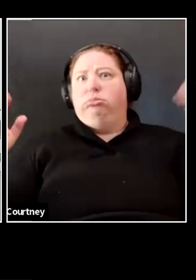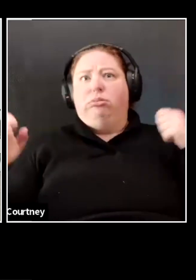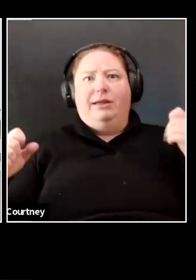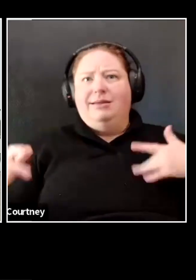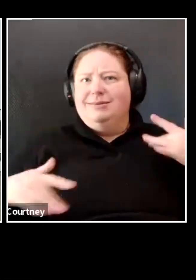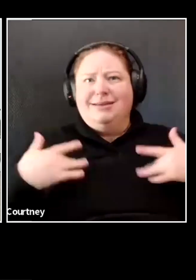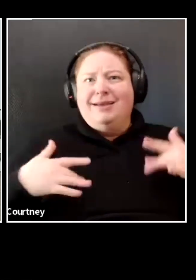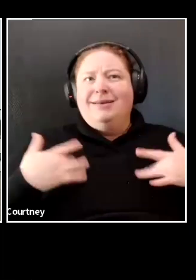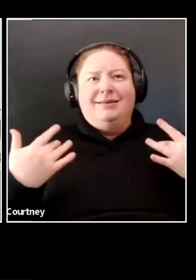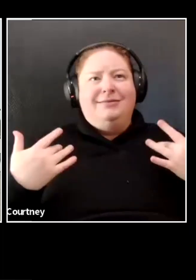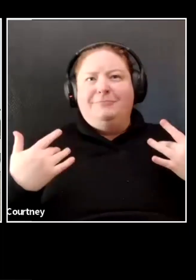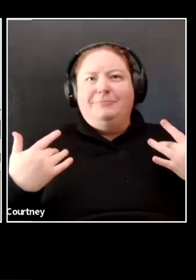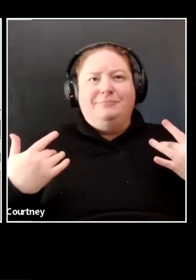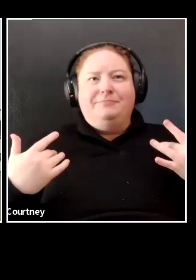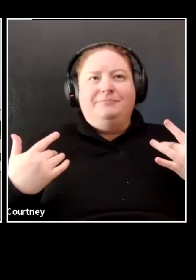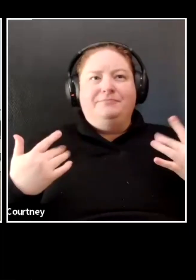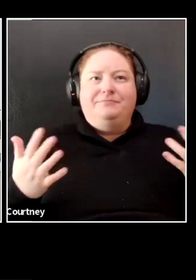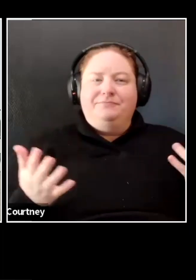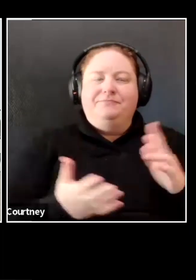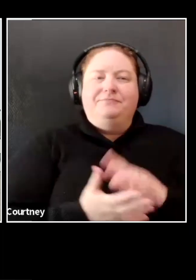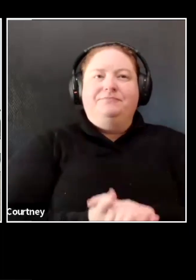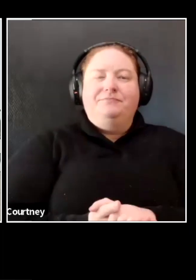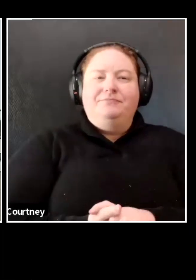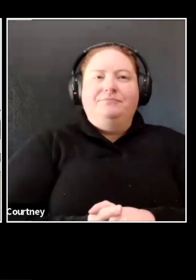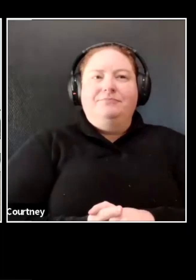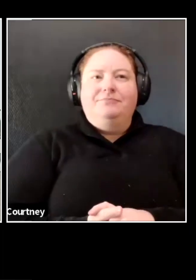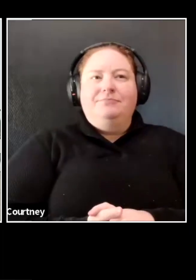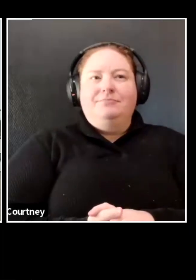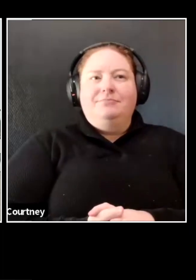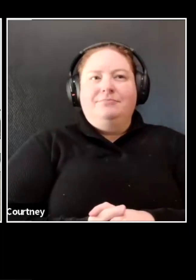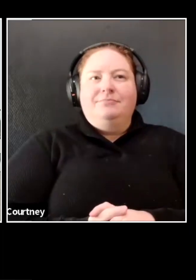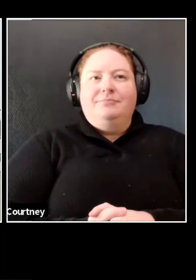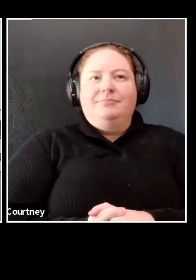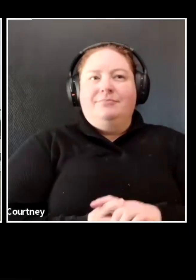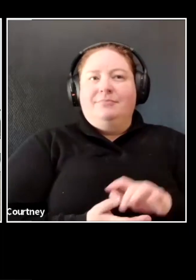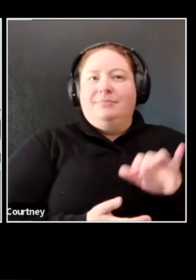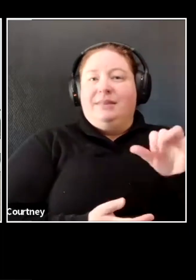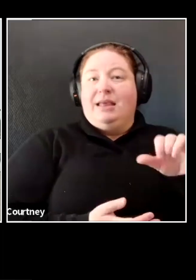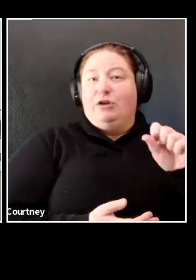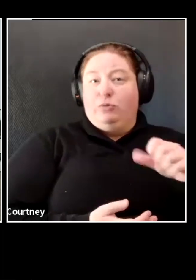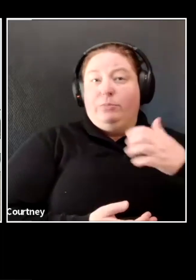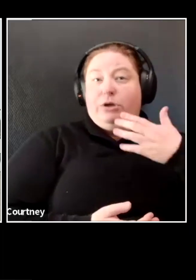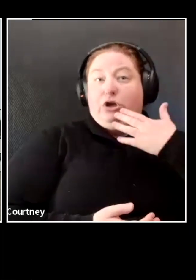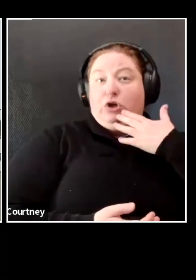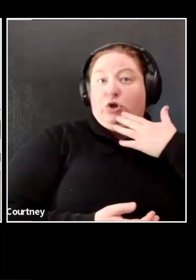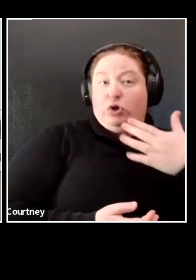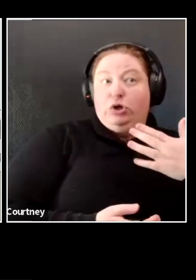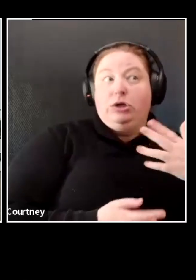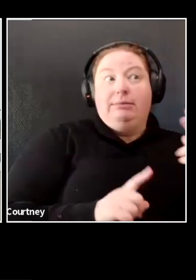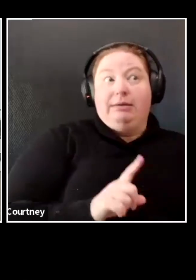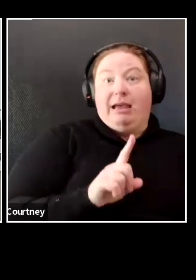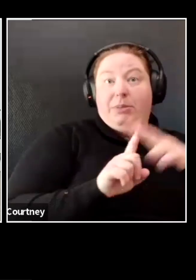they they they. So that could be like a a really good application of this is just sort of develop